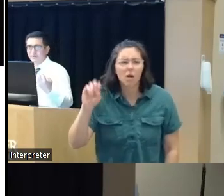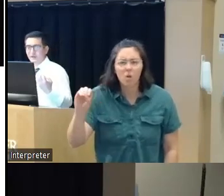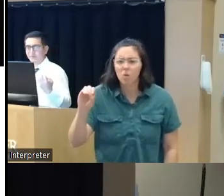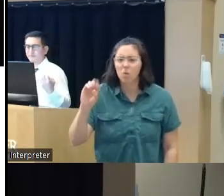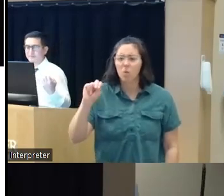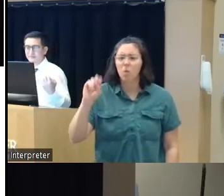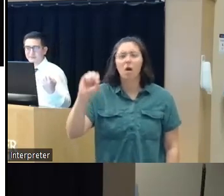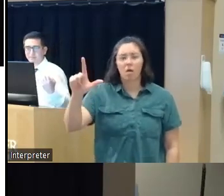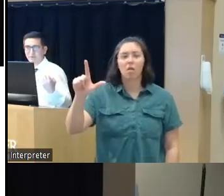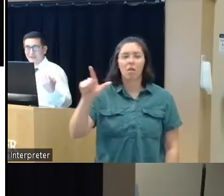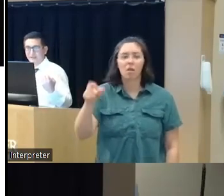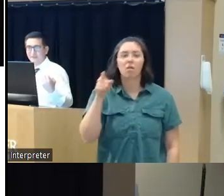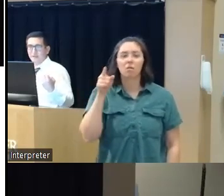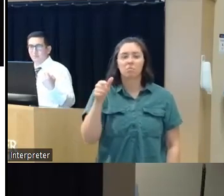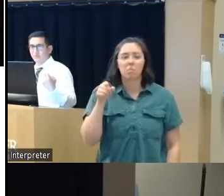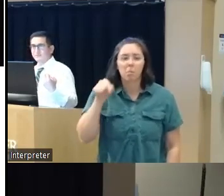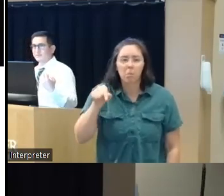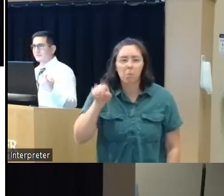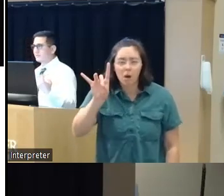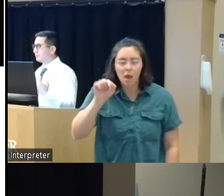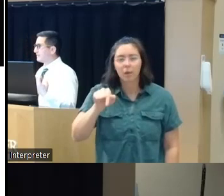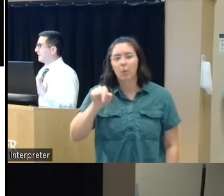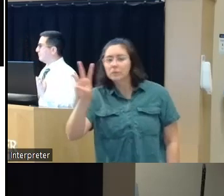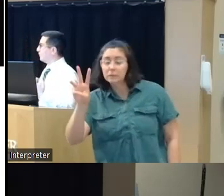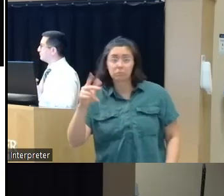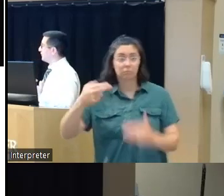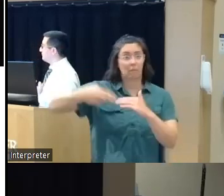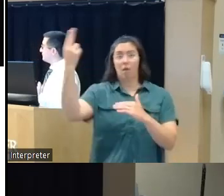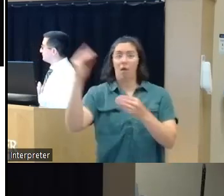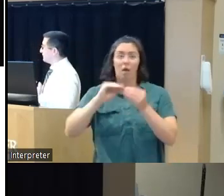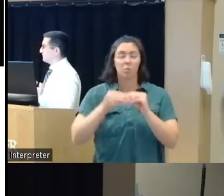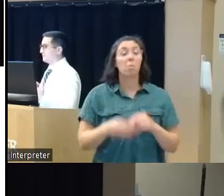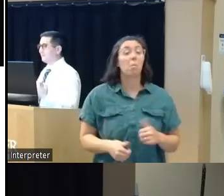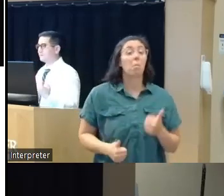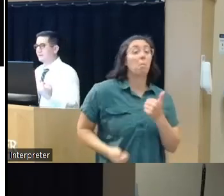are pretty high an effect size of 0.8 0.6 that's really high most brain Imaging studies the effect